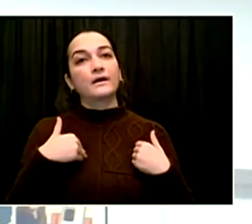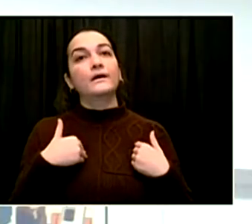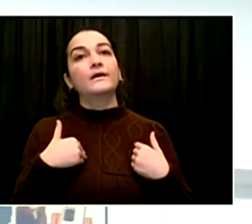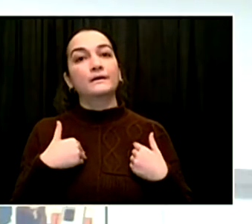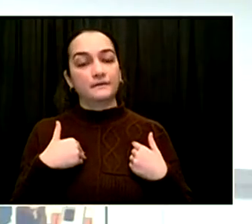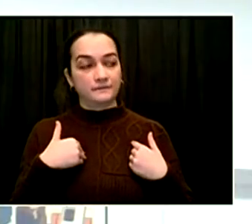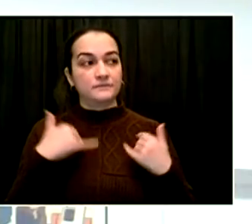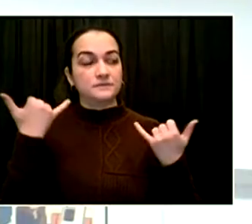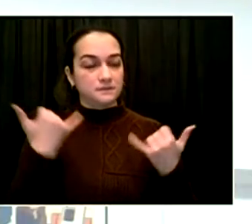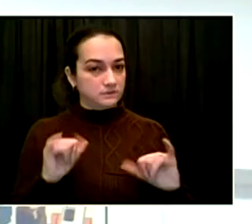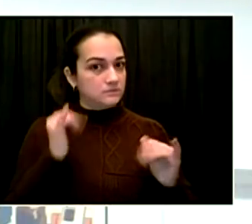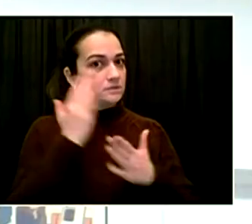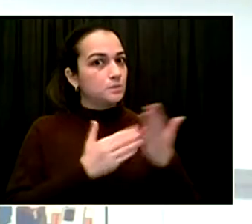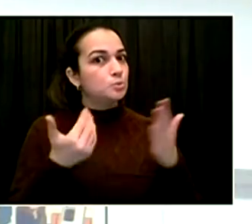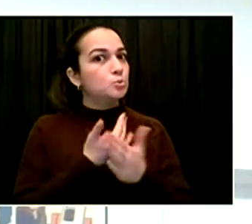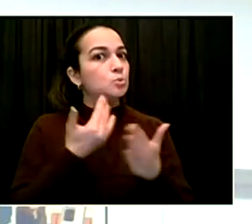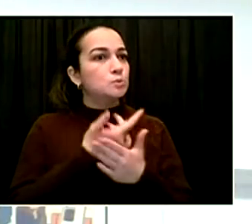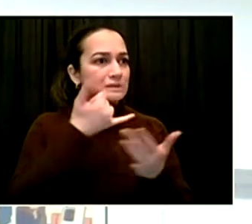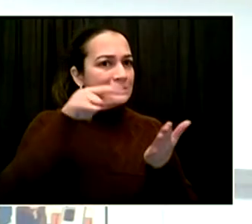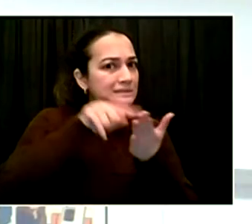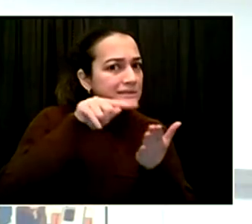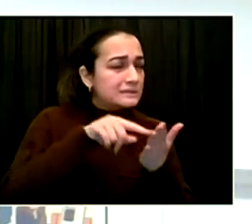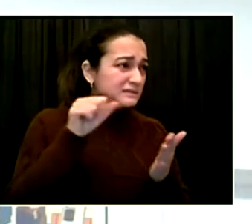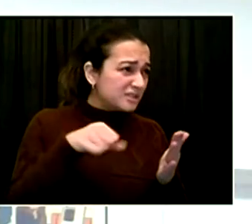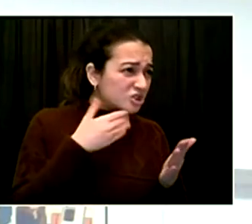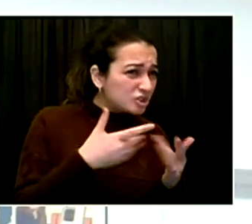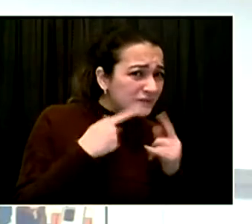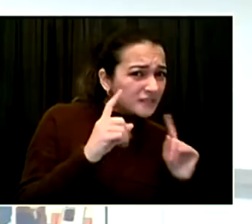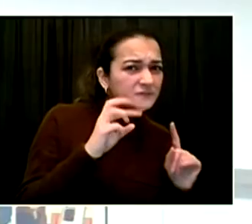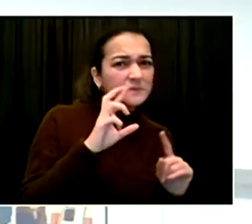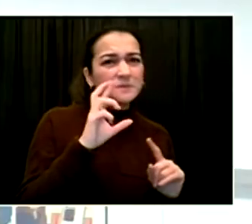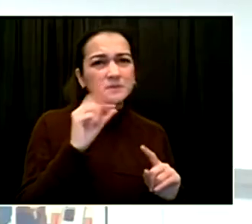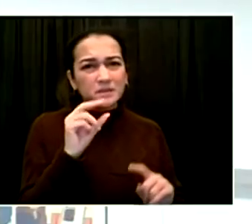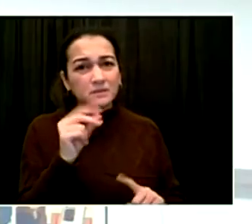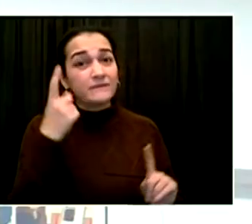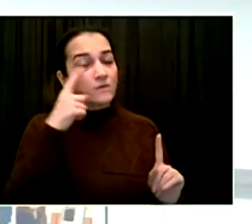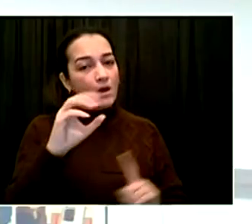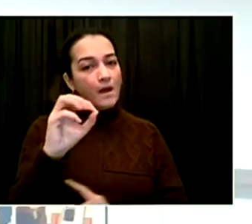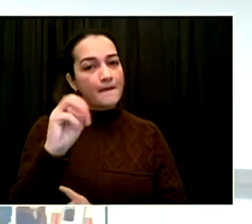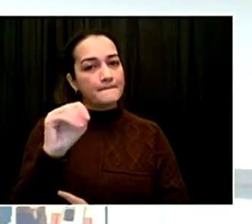OPEN SCIENTIFIC QUESTIONS ABOUT